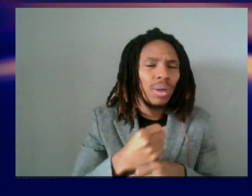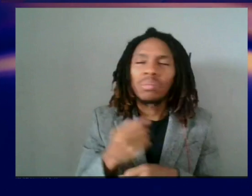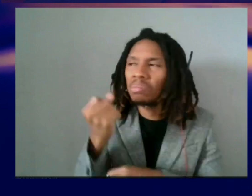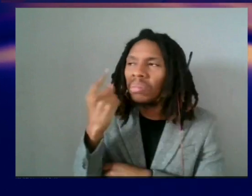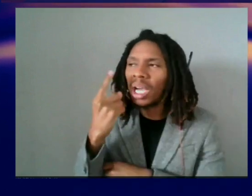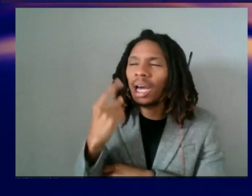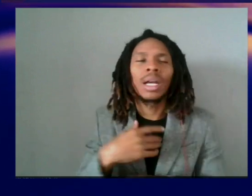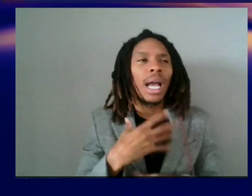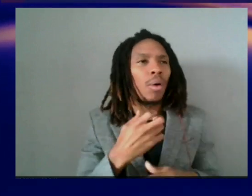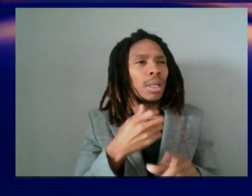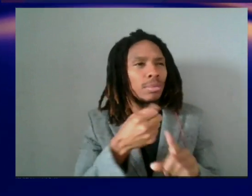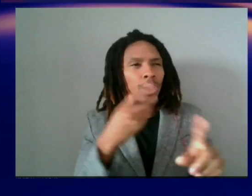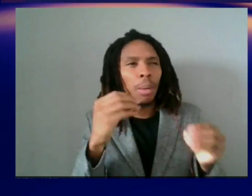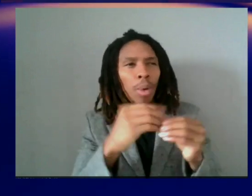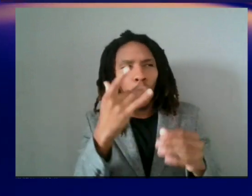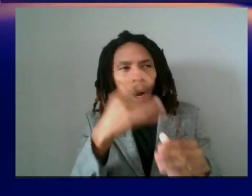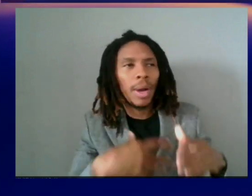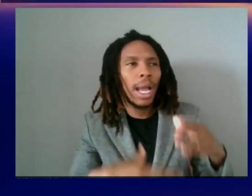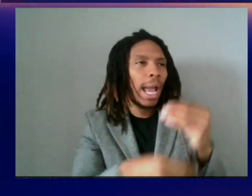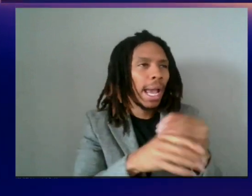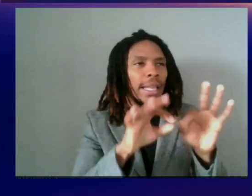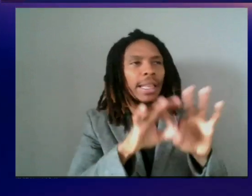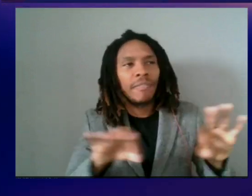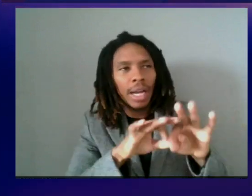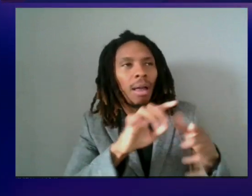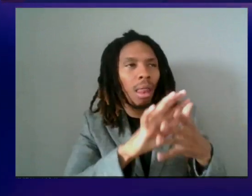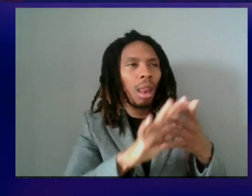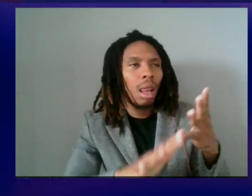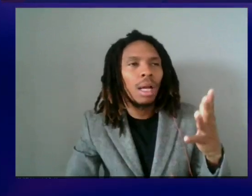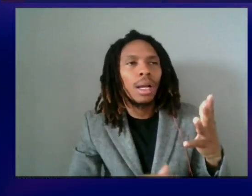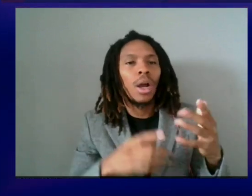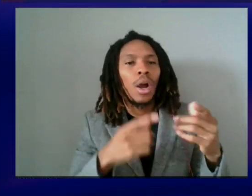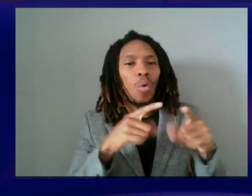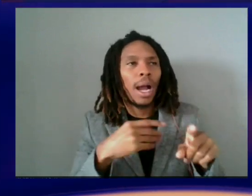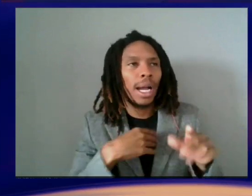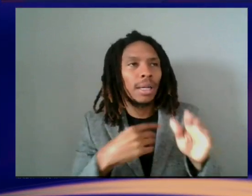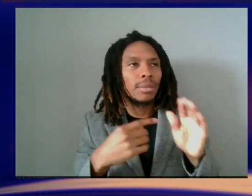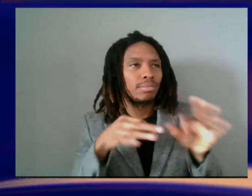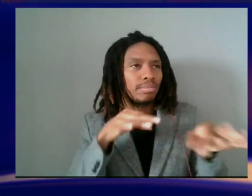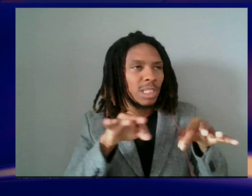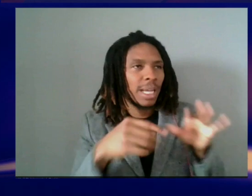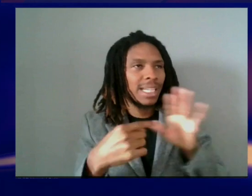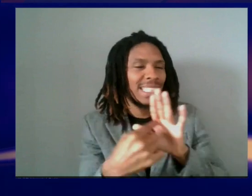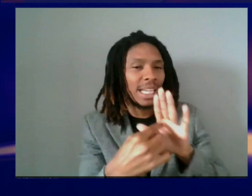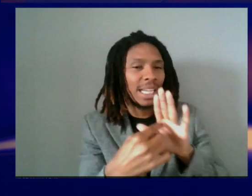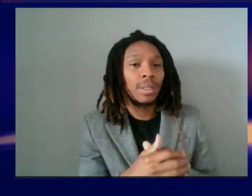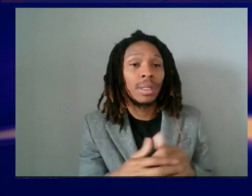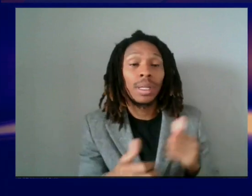why we added this and what the value add of that's gonna be while I go through my demo. But the most important thing is, you know